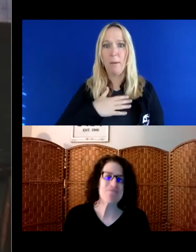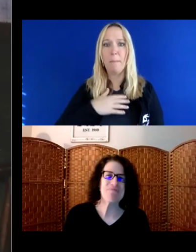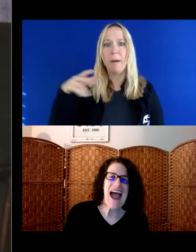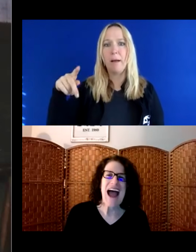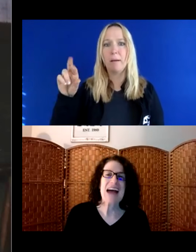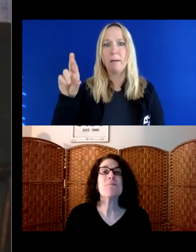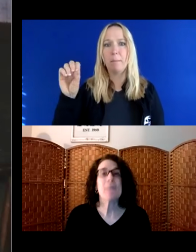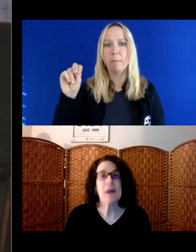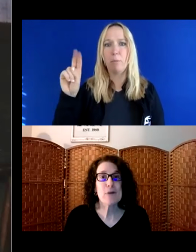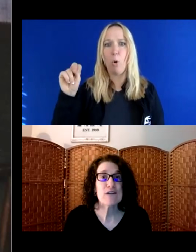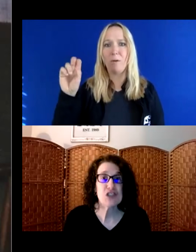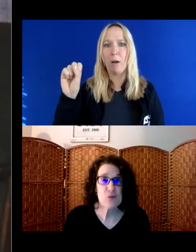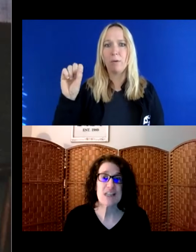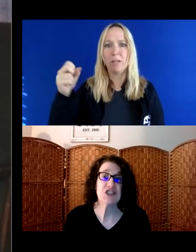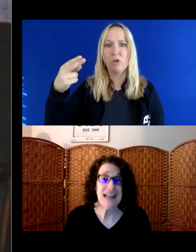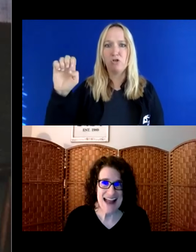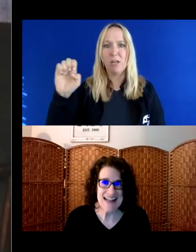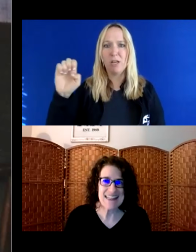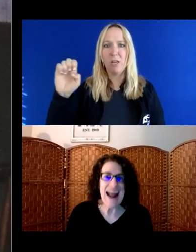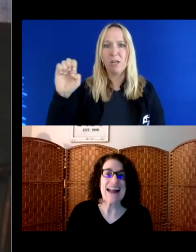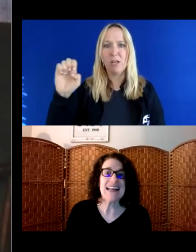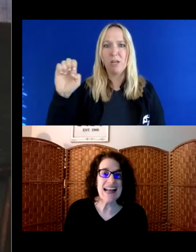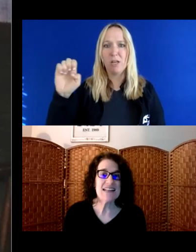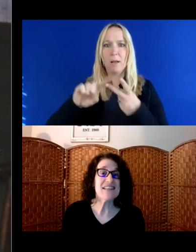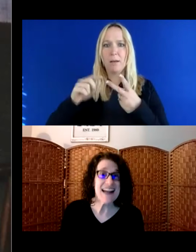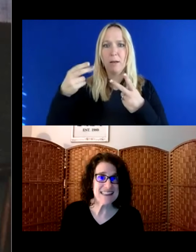I am a member of Generation X and a native Texan,